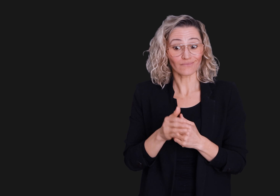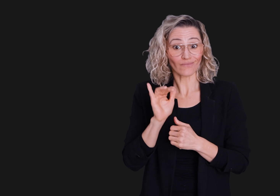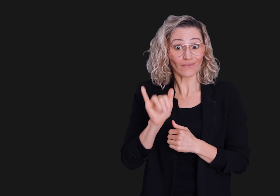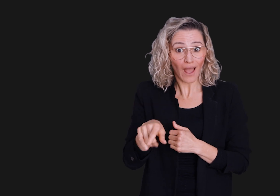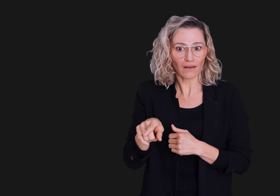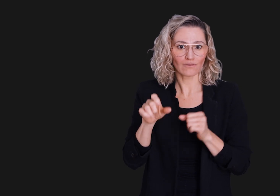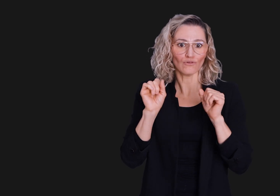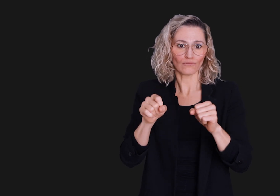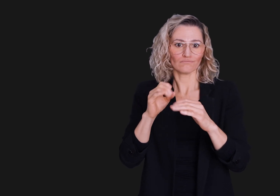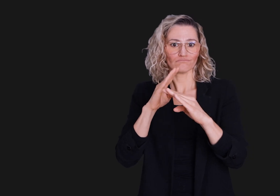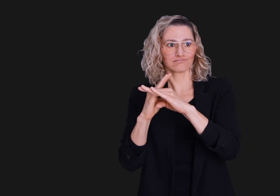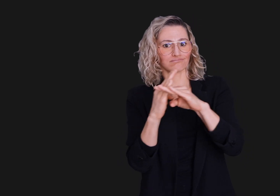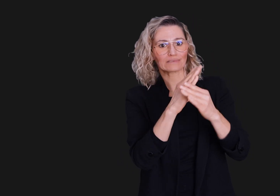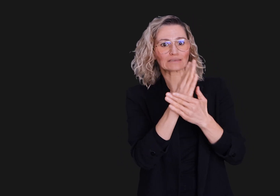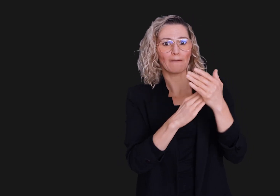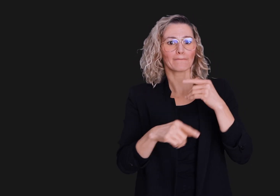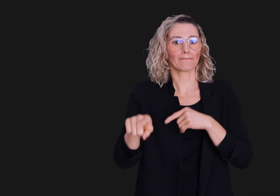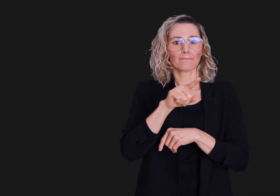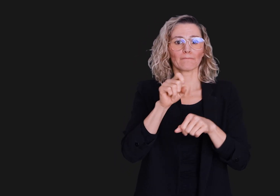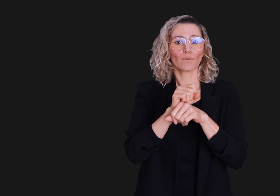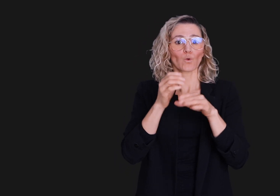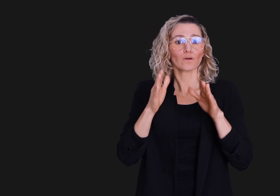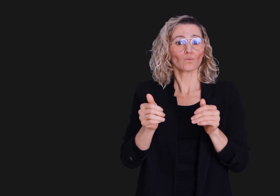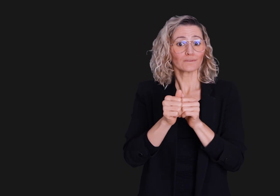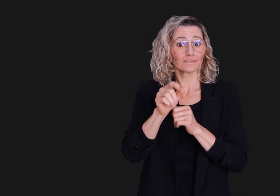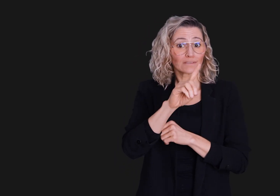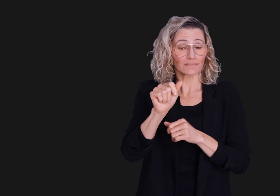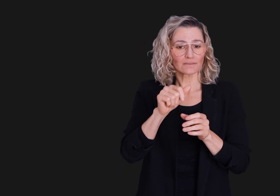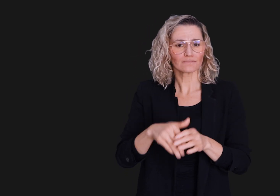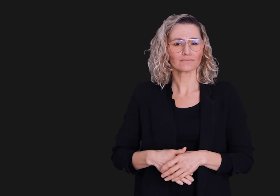This can be a barrier to some employees.